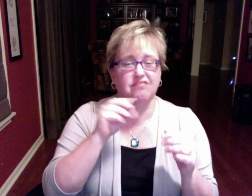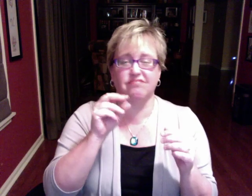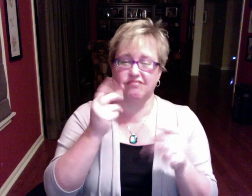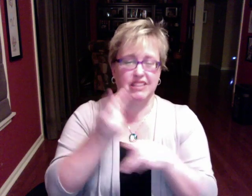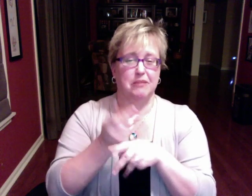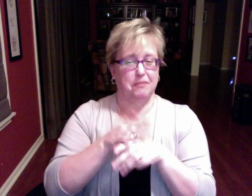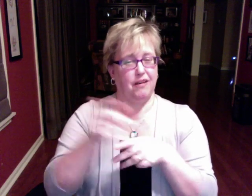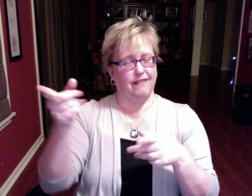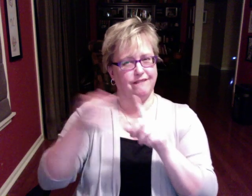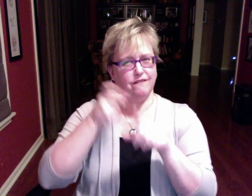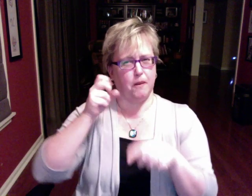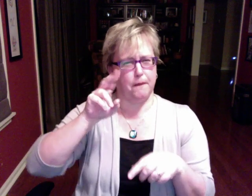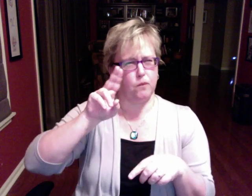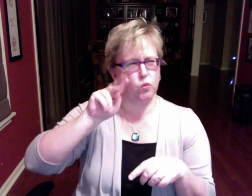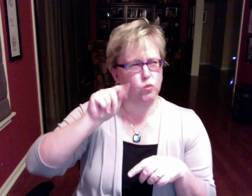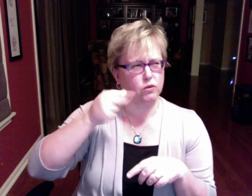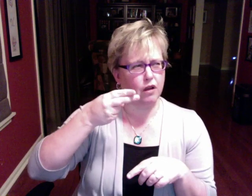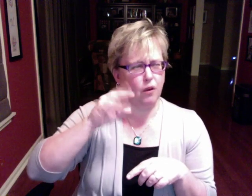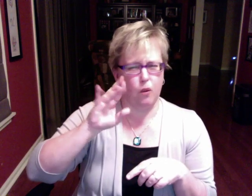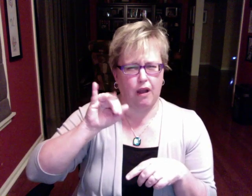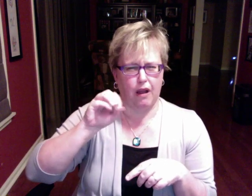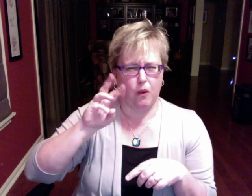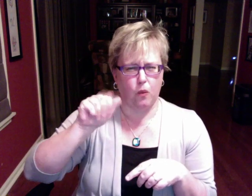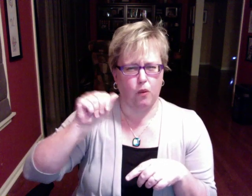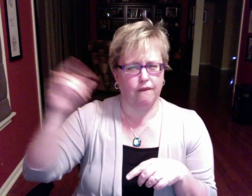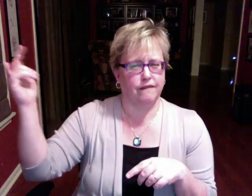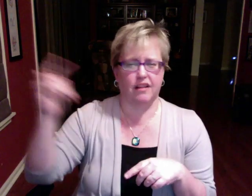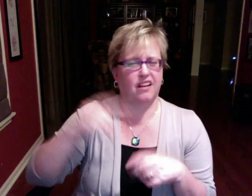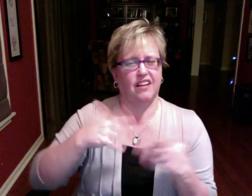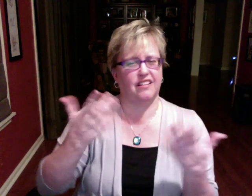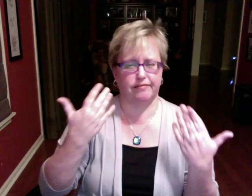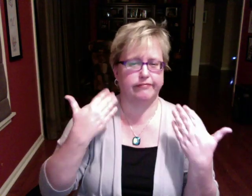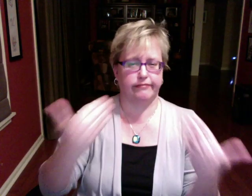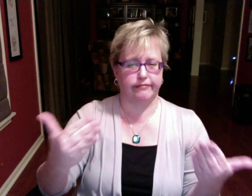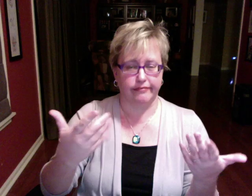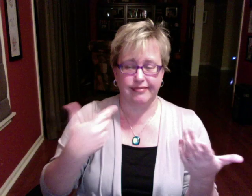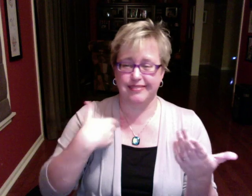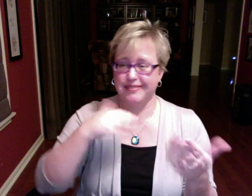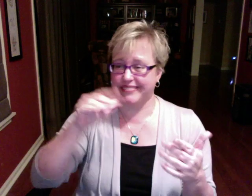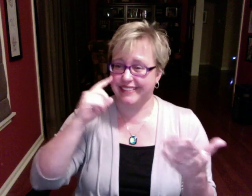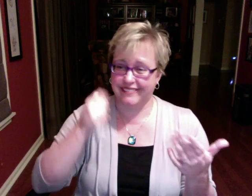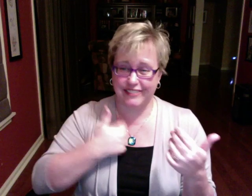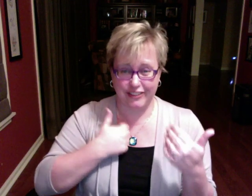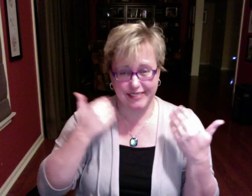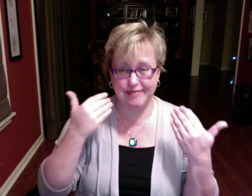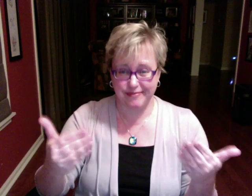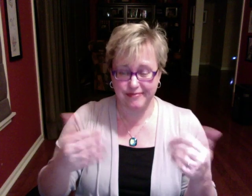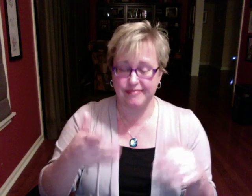He didn't want to since he was already in town from Iowa or Utah. He was okay with a small crowd. I told everyone who asked - sorry, the meeting is still on.